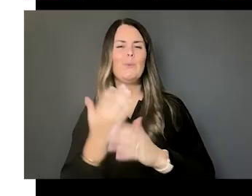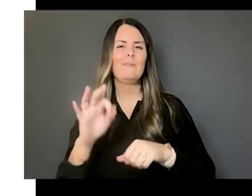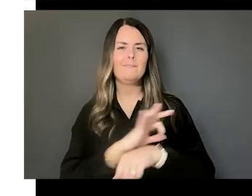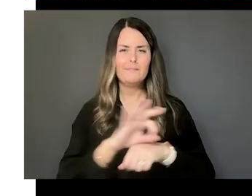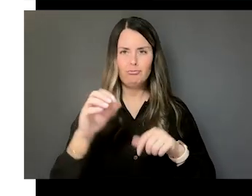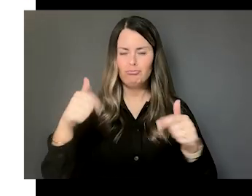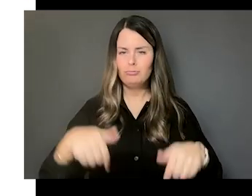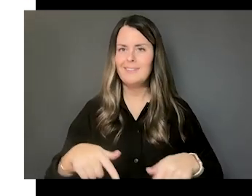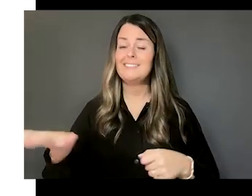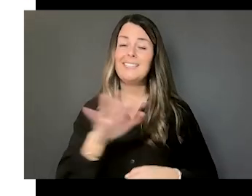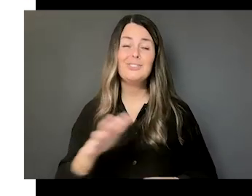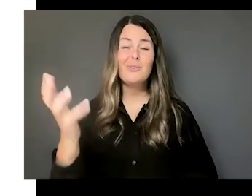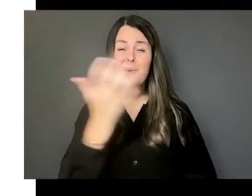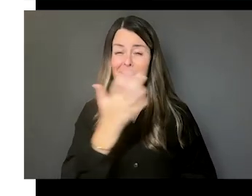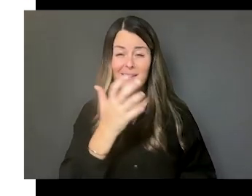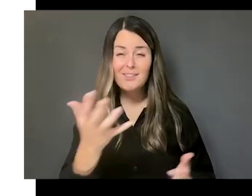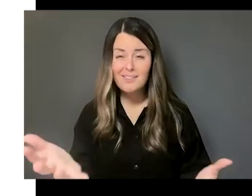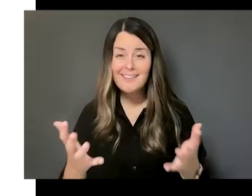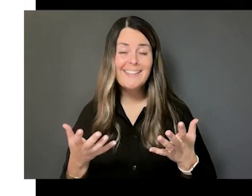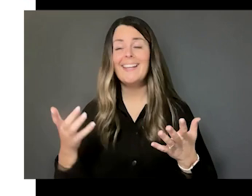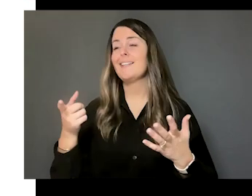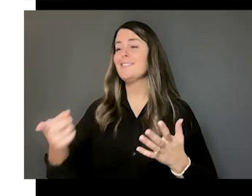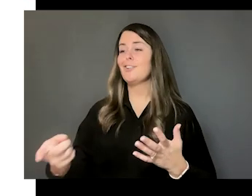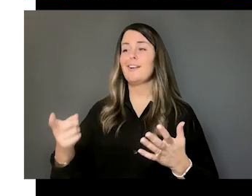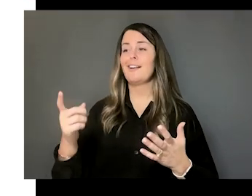And oh my goodness, her uptake of